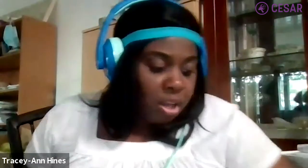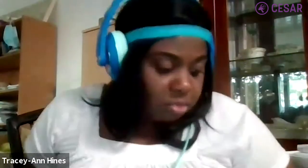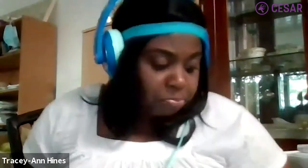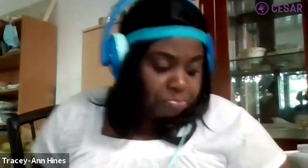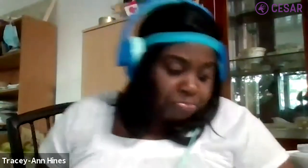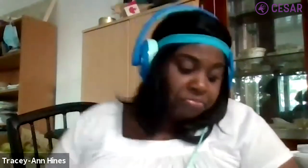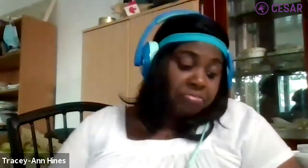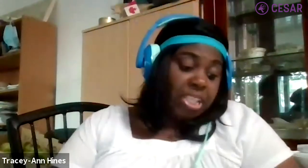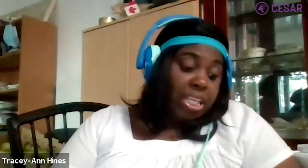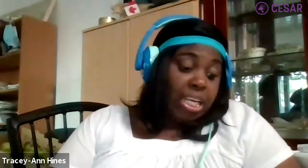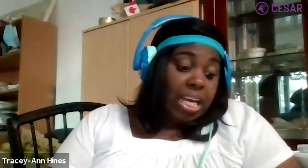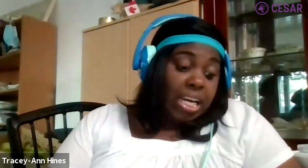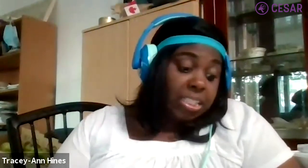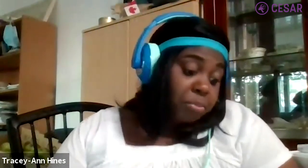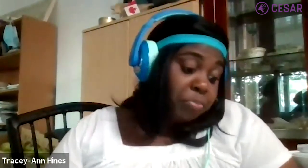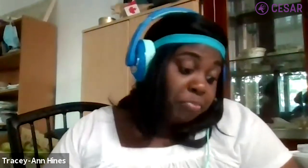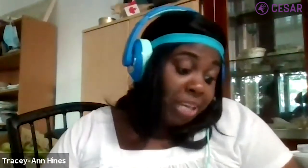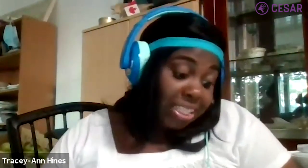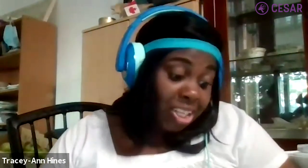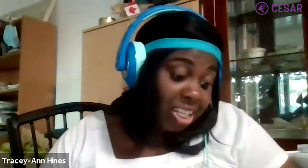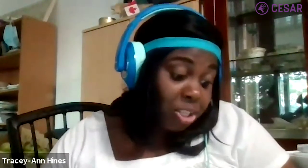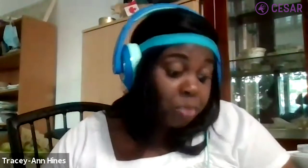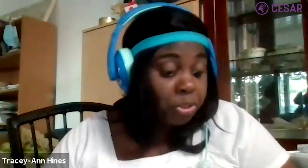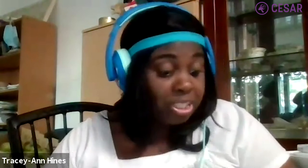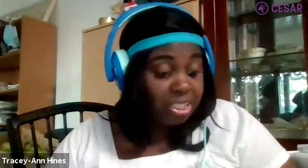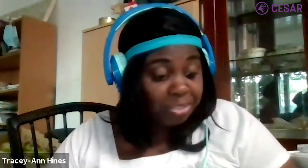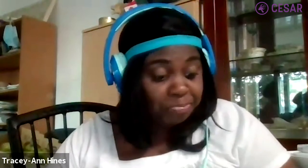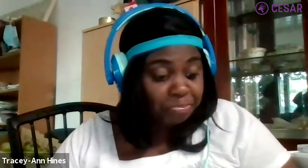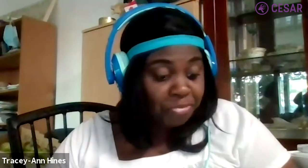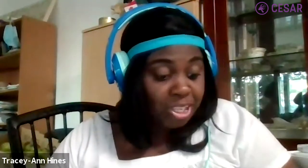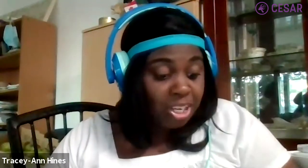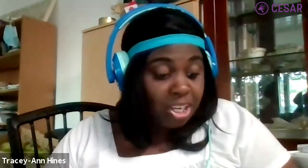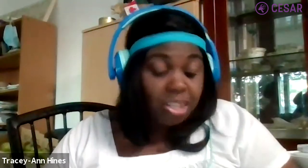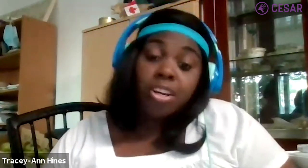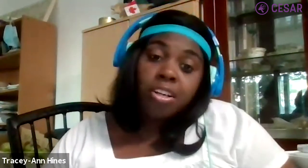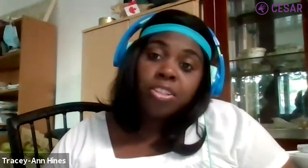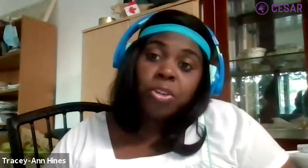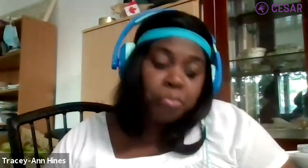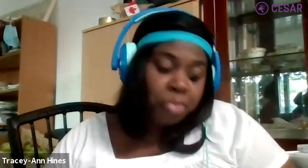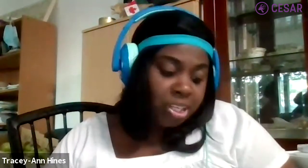As a Black community, there are so many